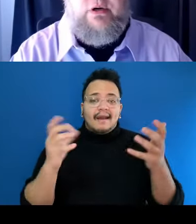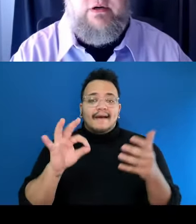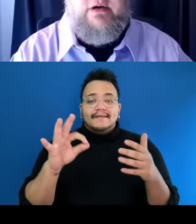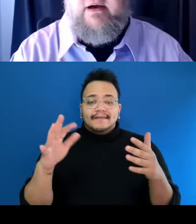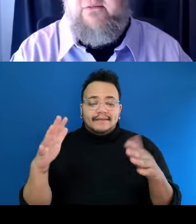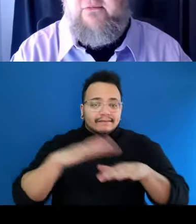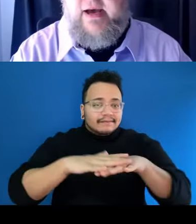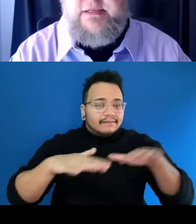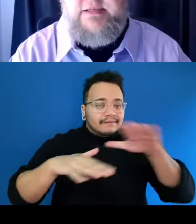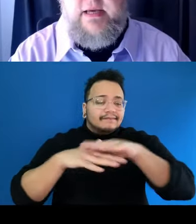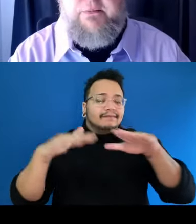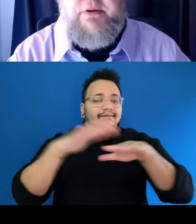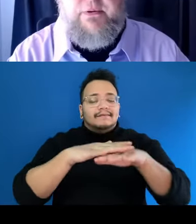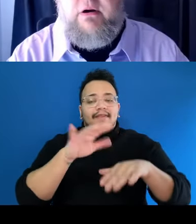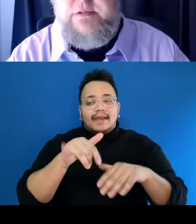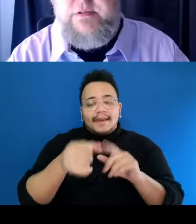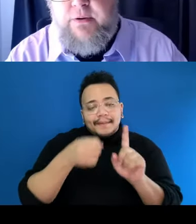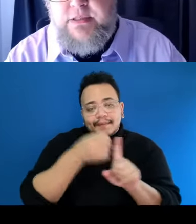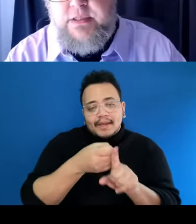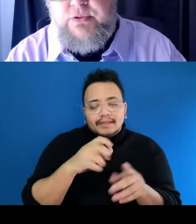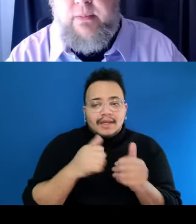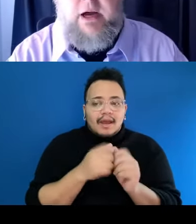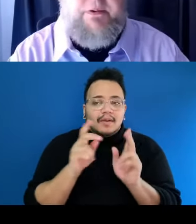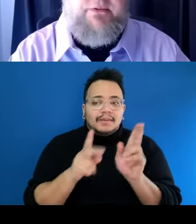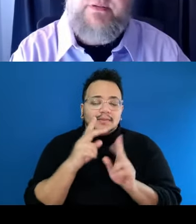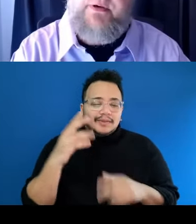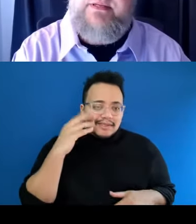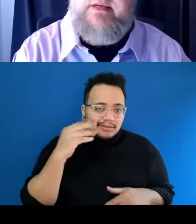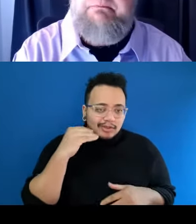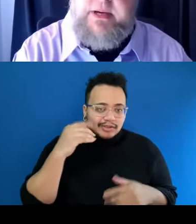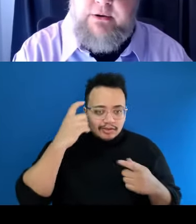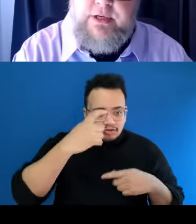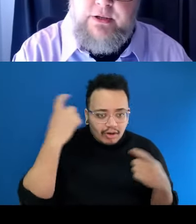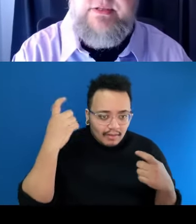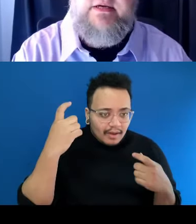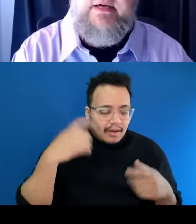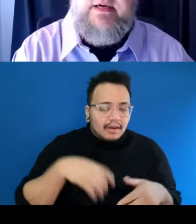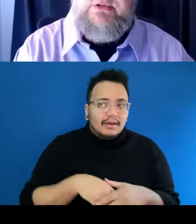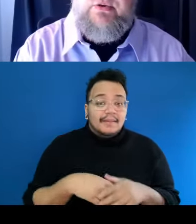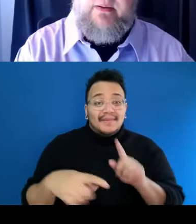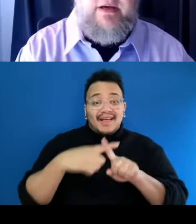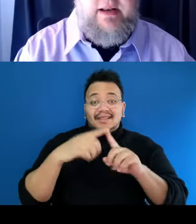or affect how people are experiencing trauma, how people are experiencing barriers to trauma